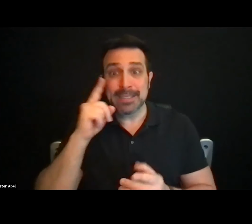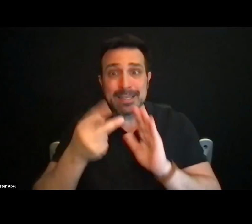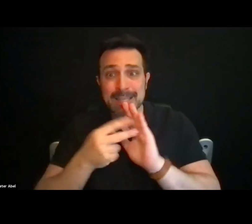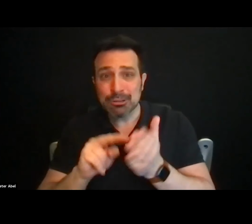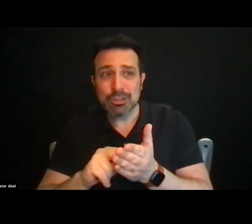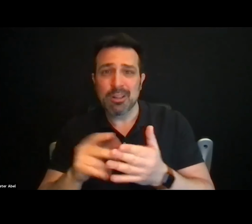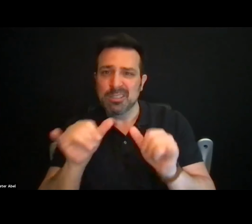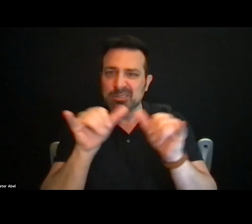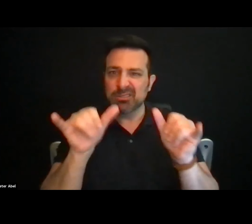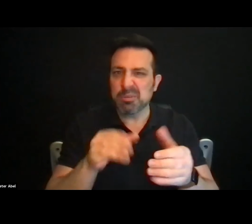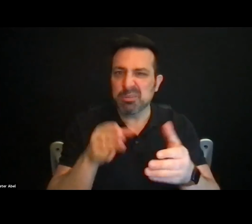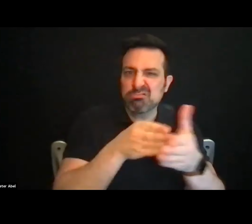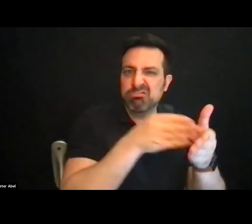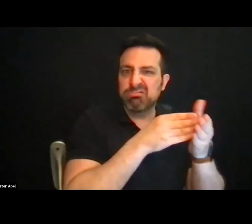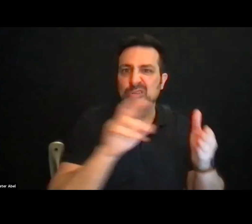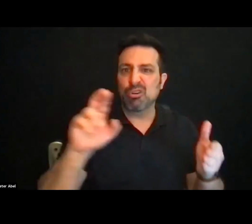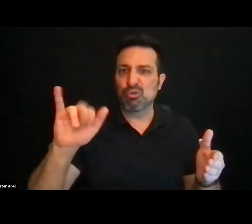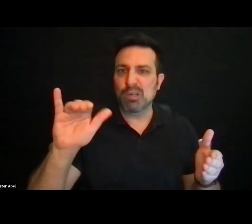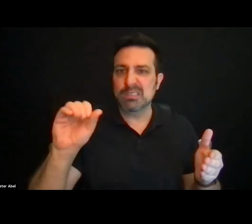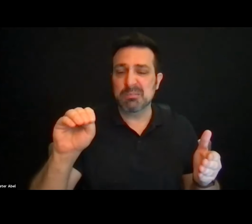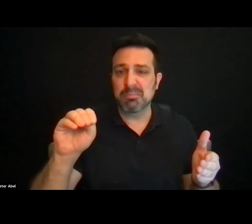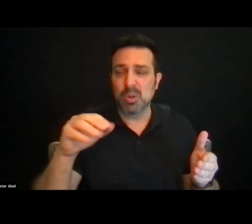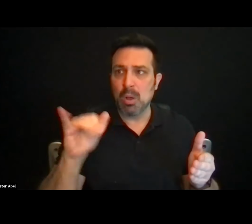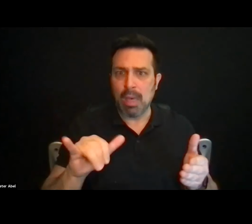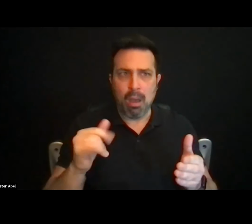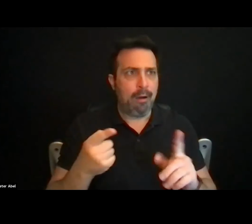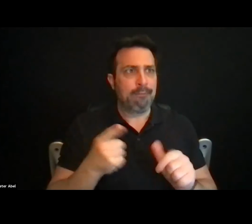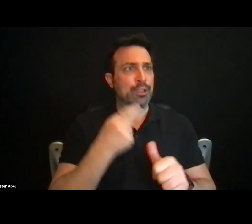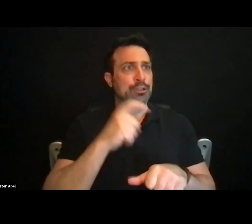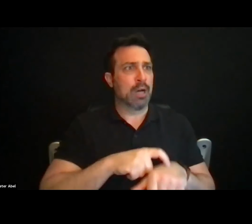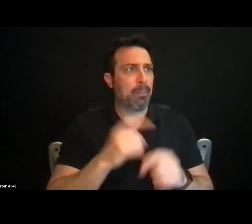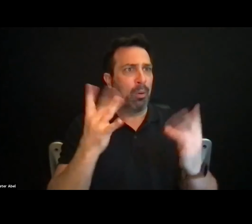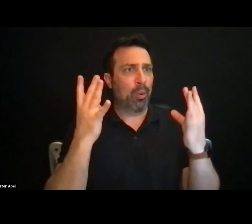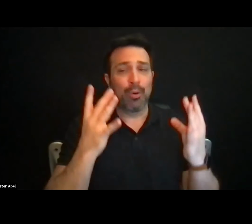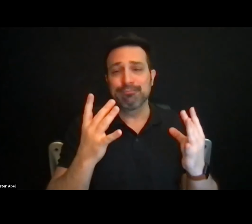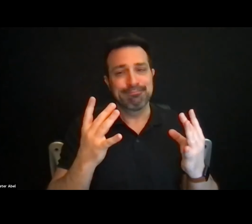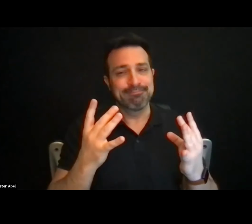that caged Japanese American families in internment camps. Racism runs deep so when we